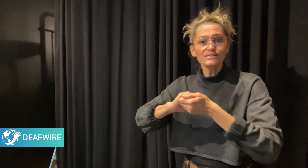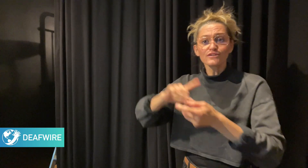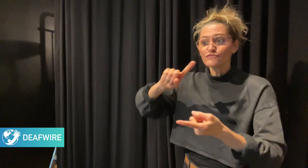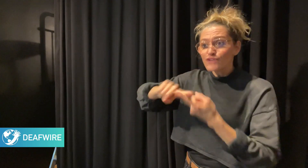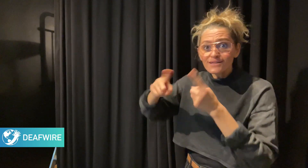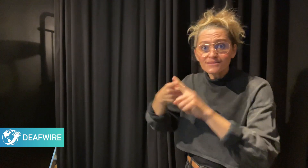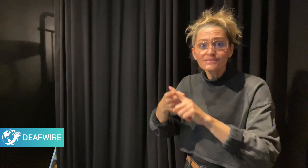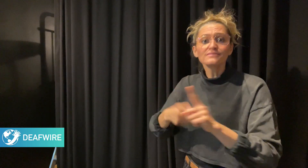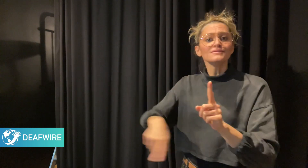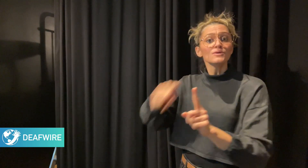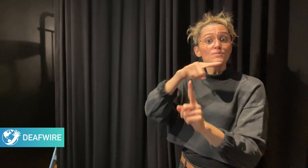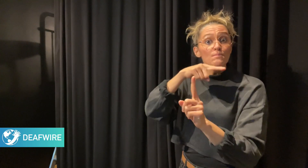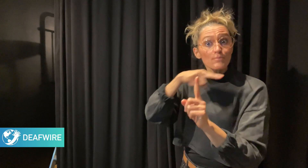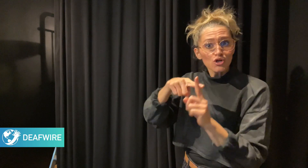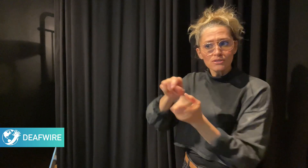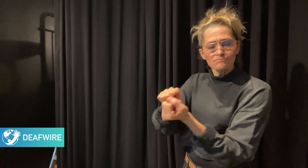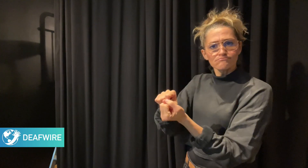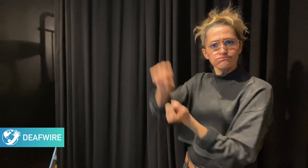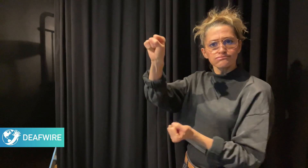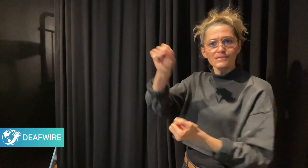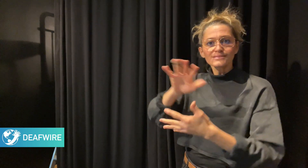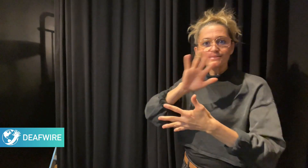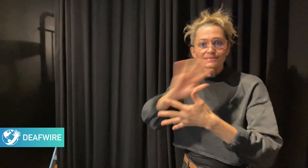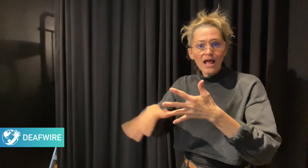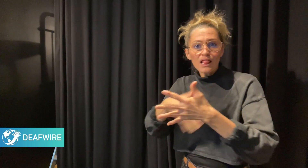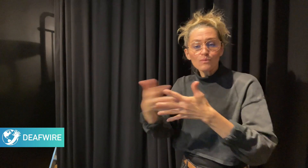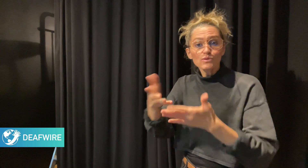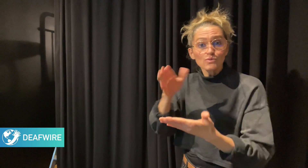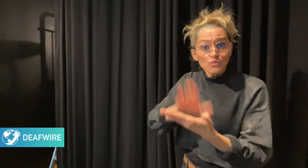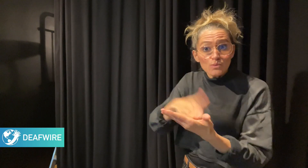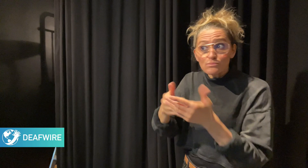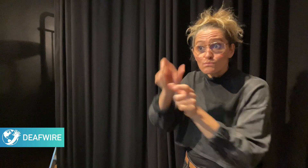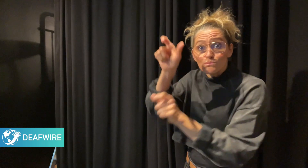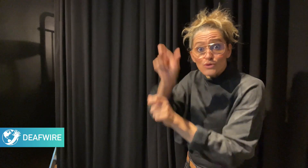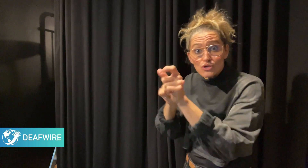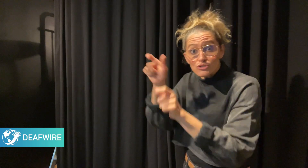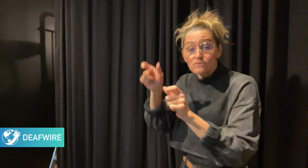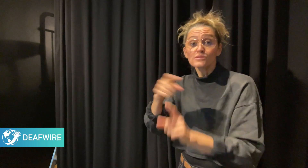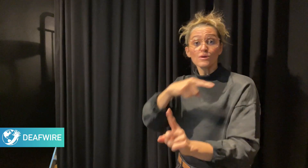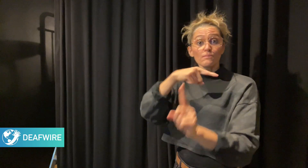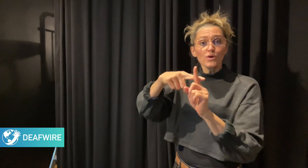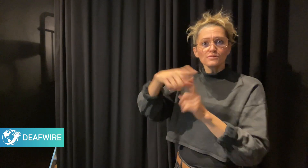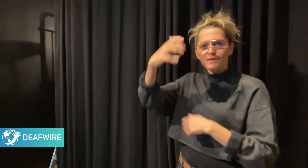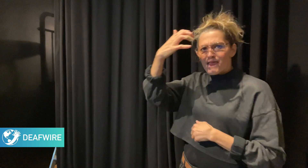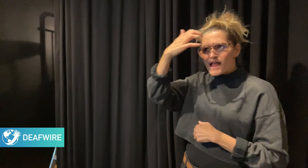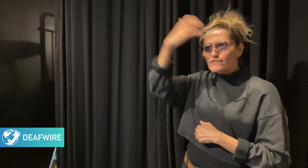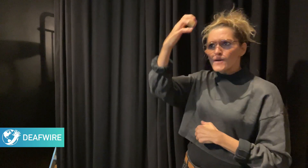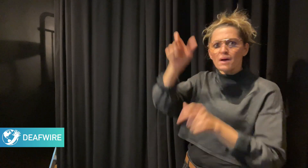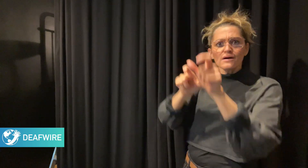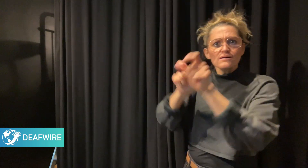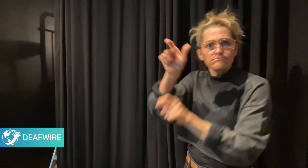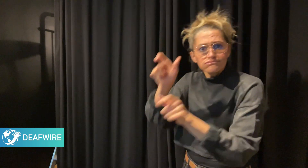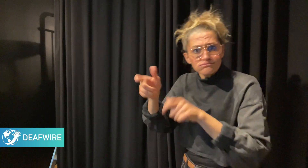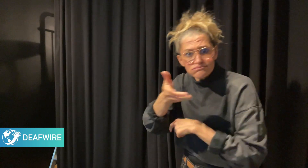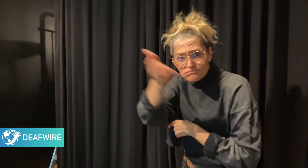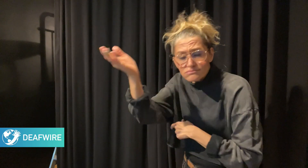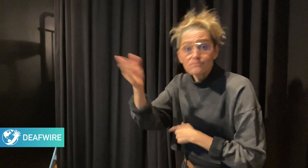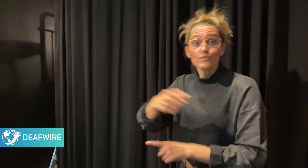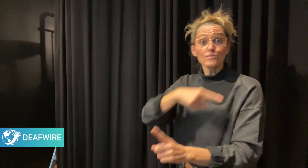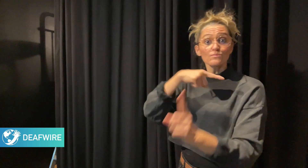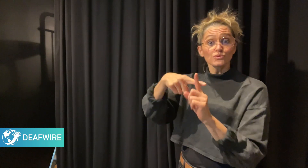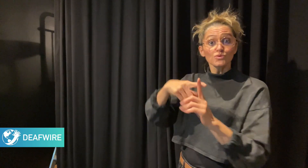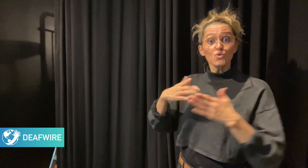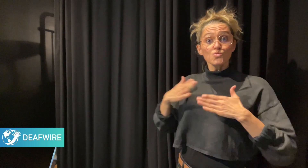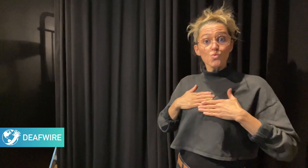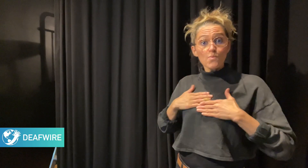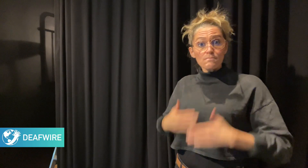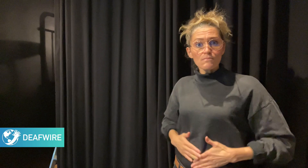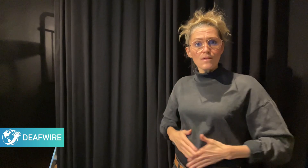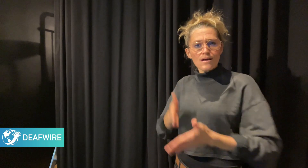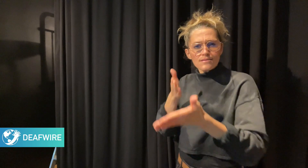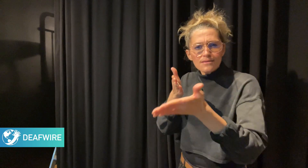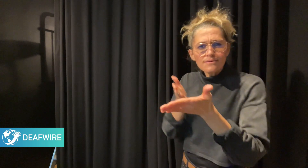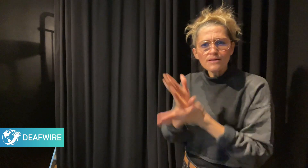qualified sign language interpreters, governmental bodies,